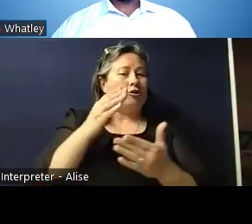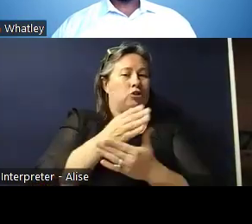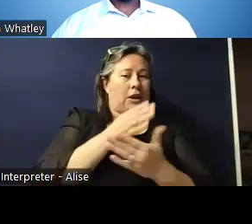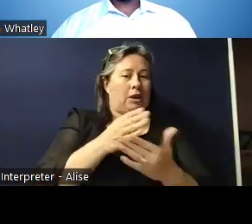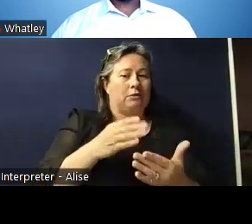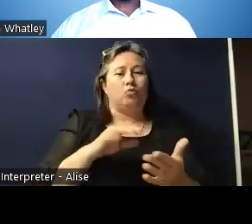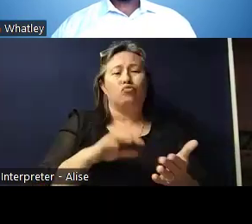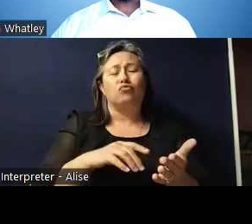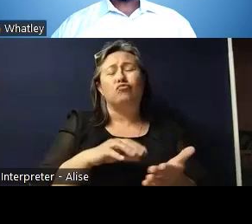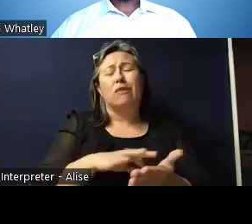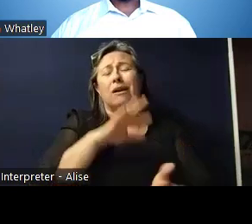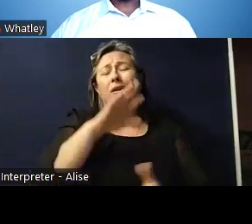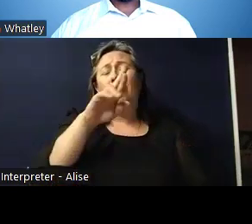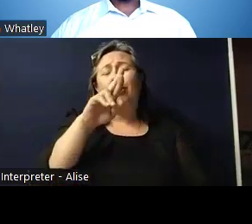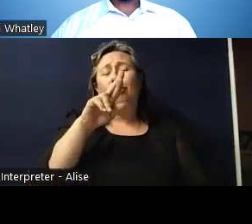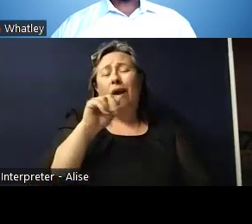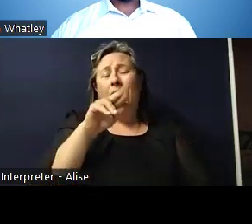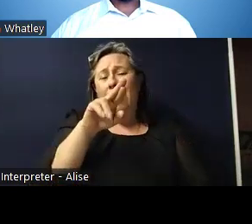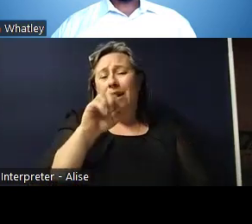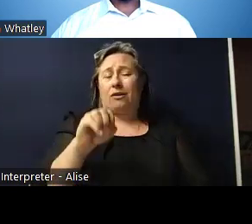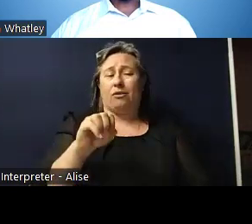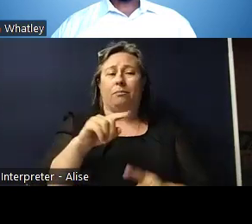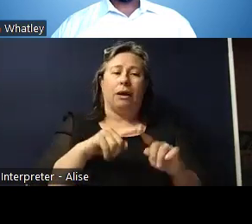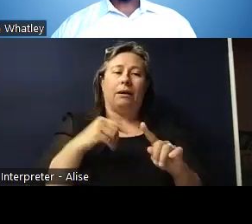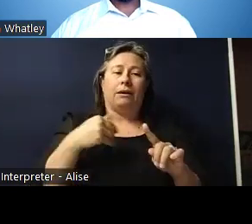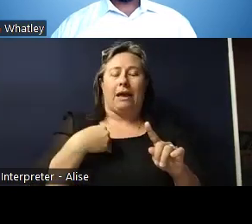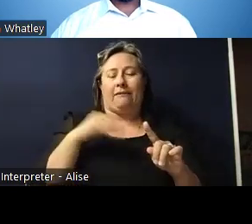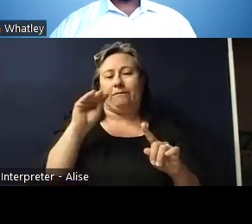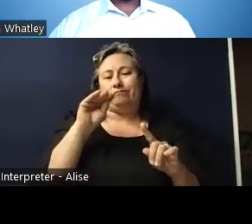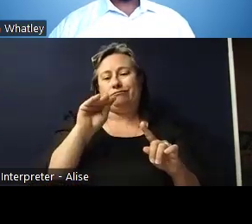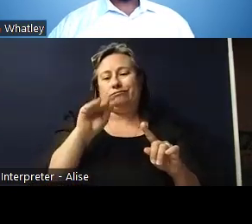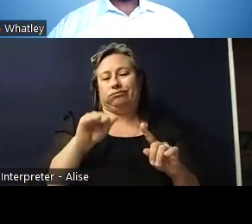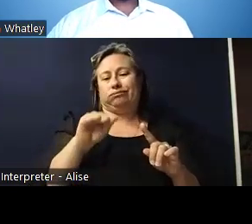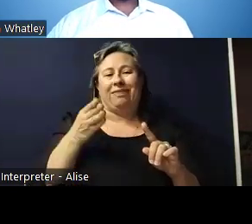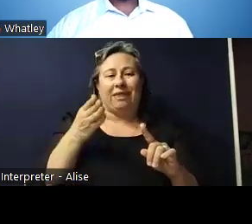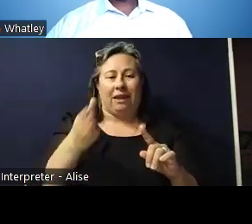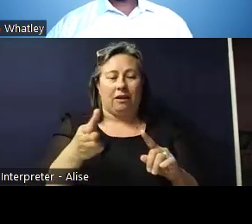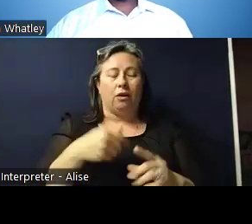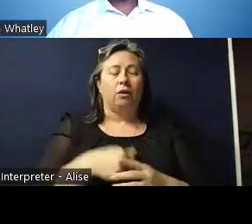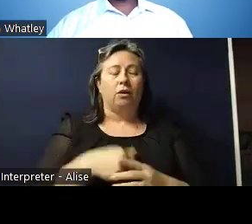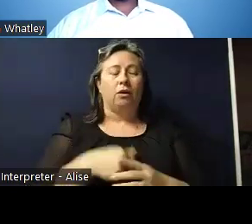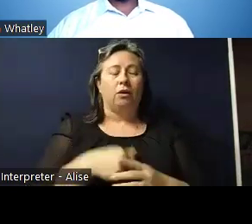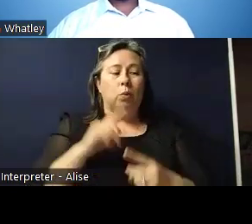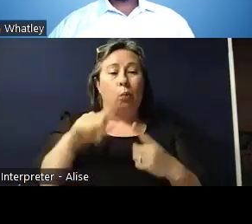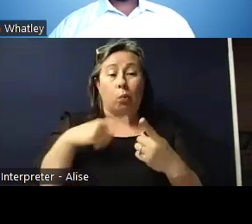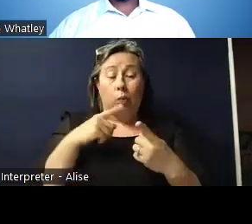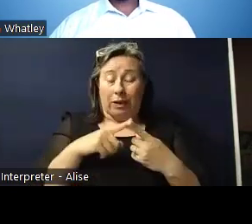but those fields are necessary when those rare cases come up,